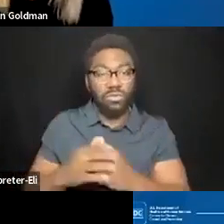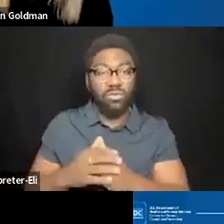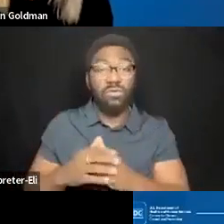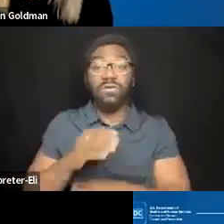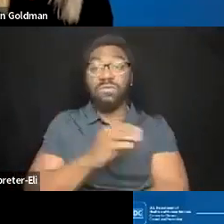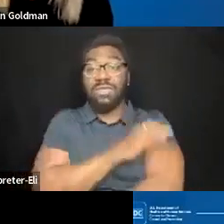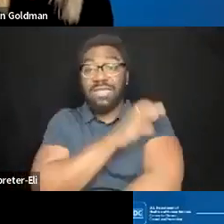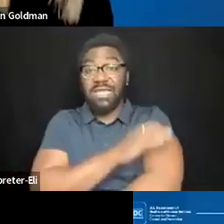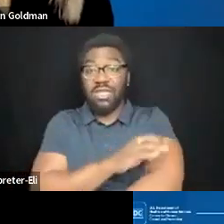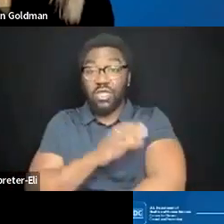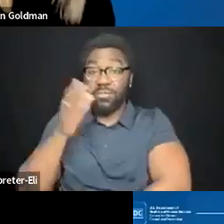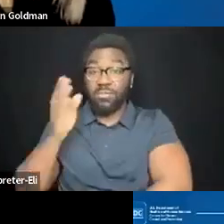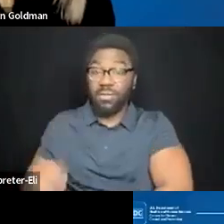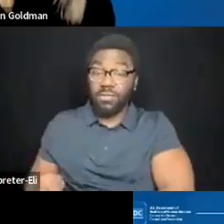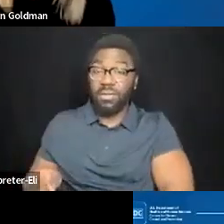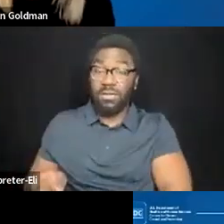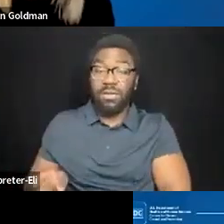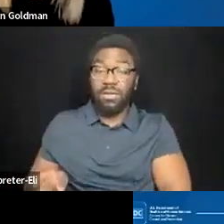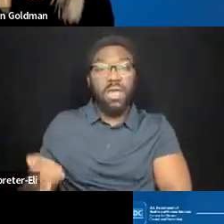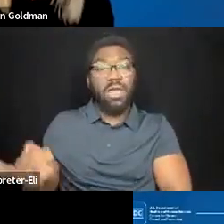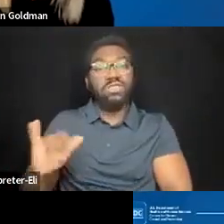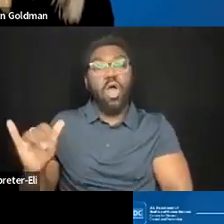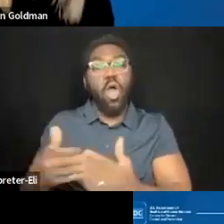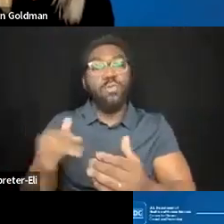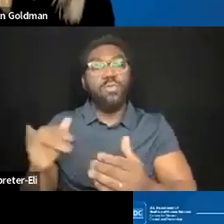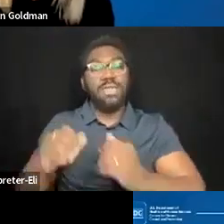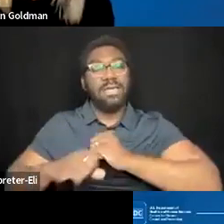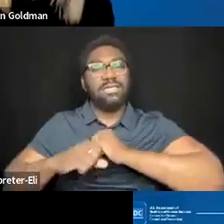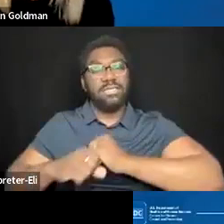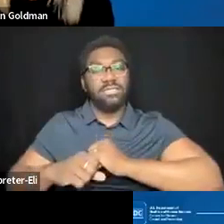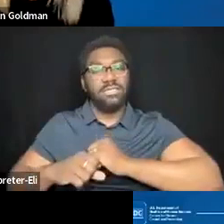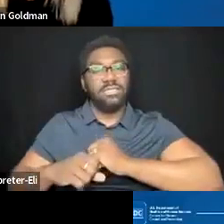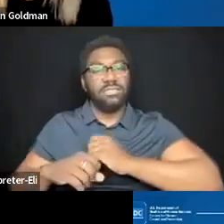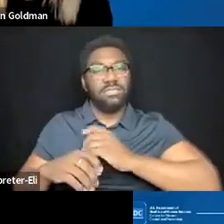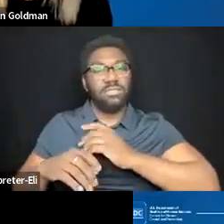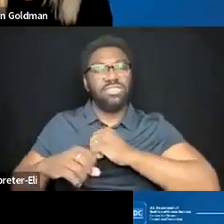This is what you need to do. This is how to validate. This is the pass-fail criteria.